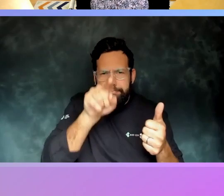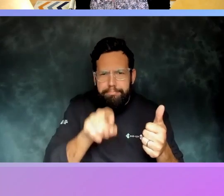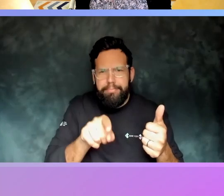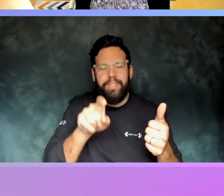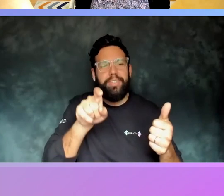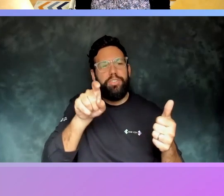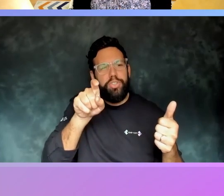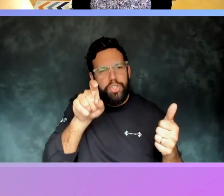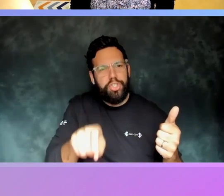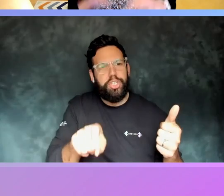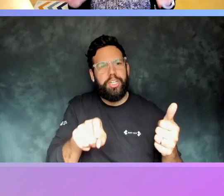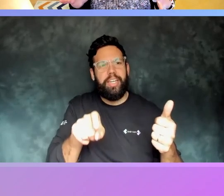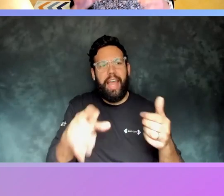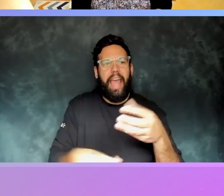there with that conversation, but programmatically they